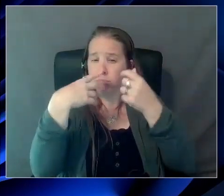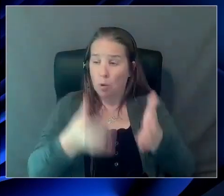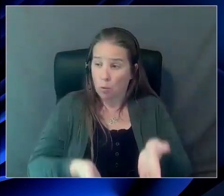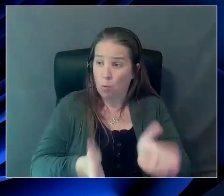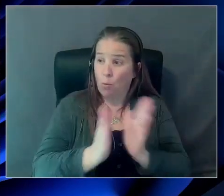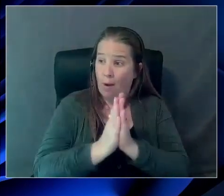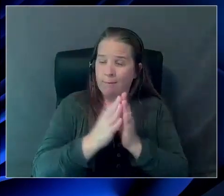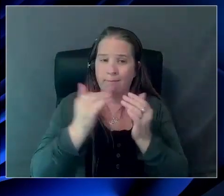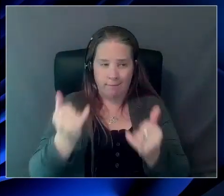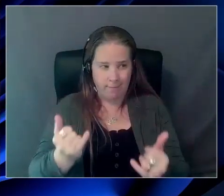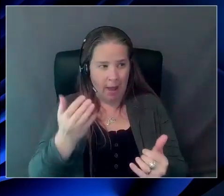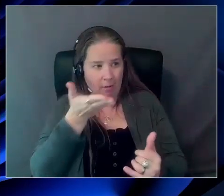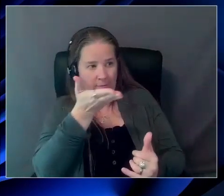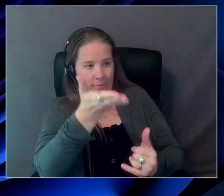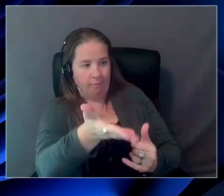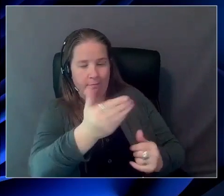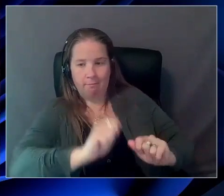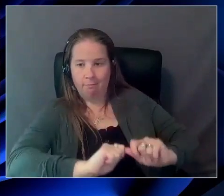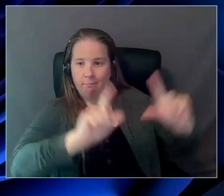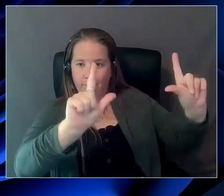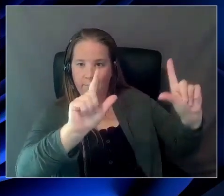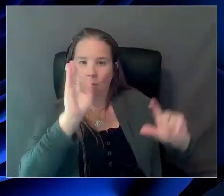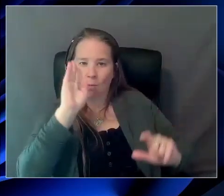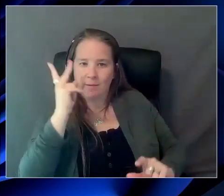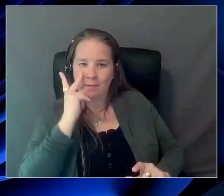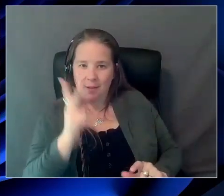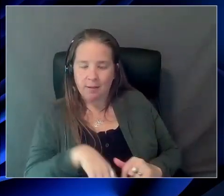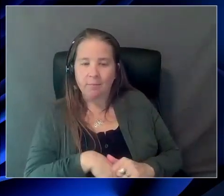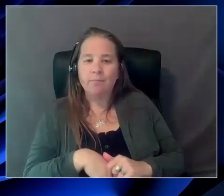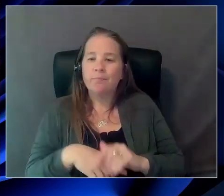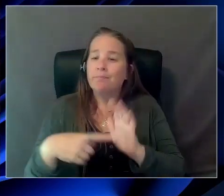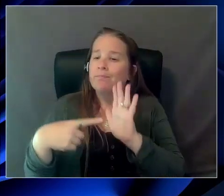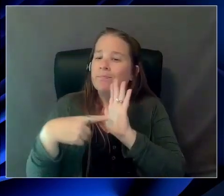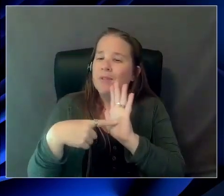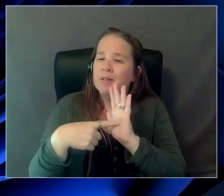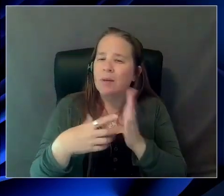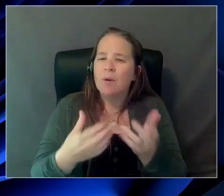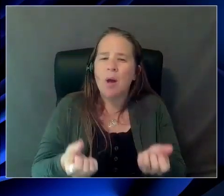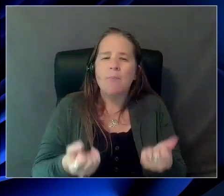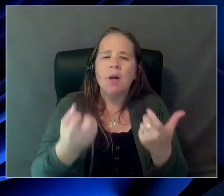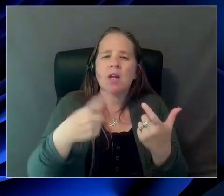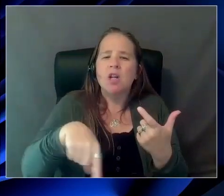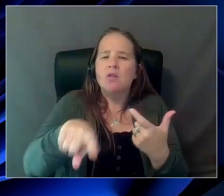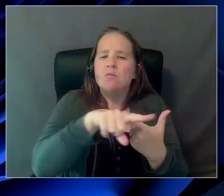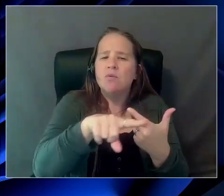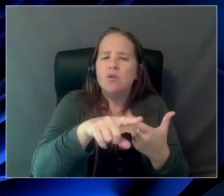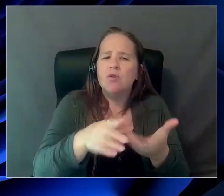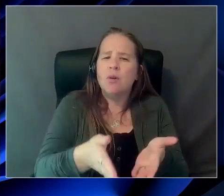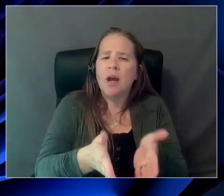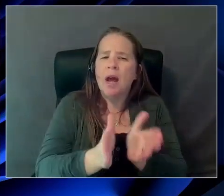in Windows 11 for example. Many of you requested the startup